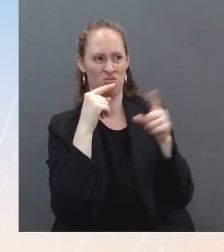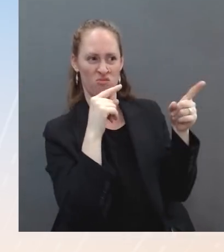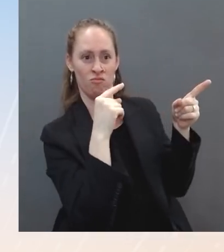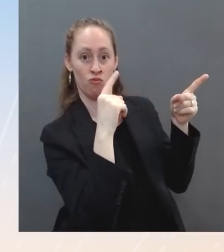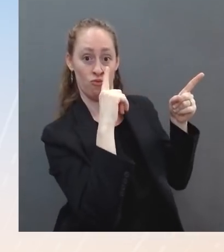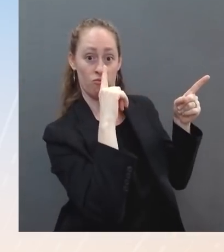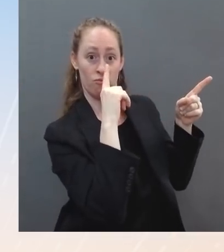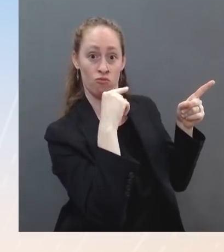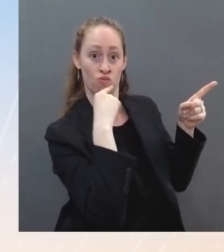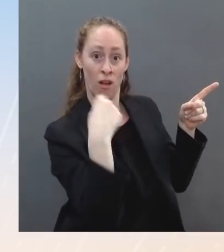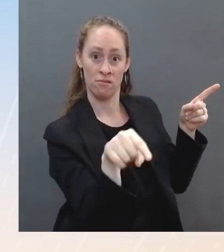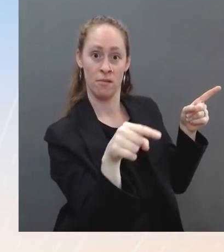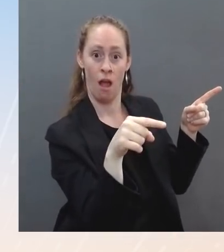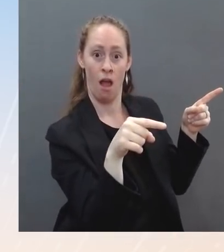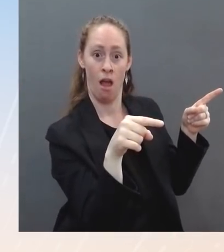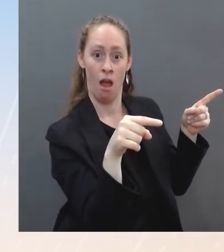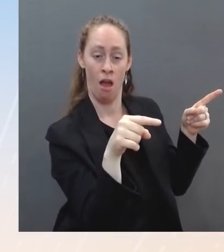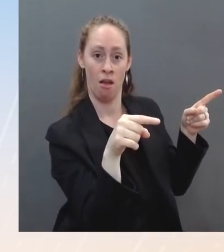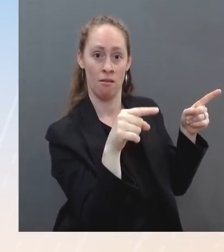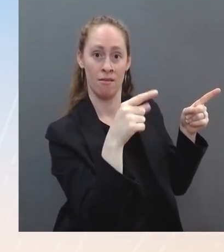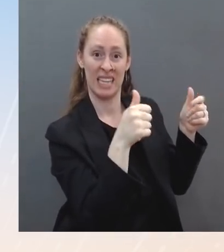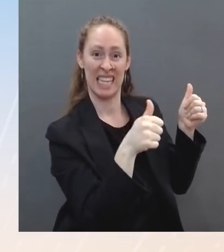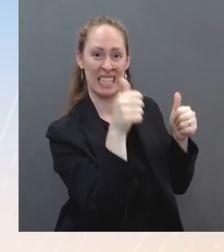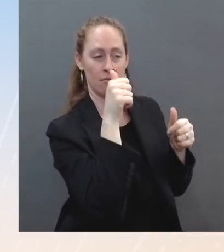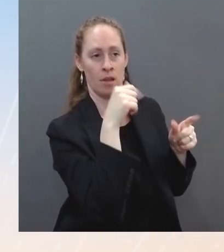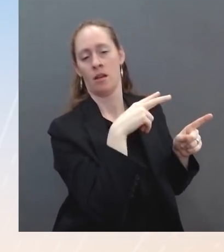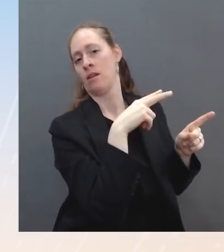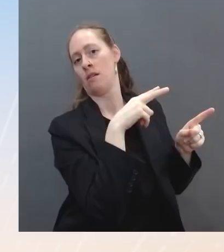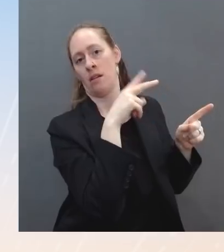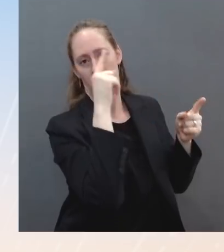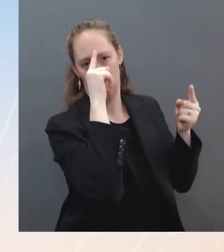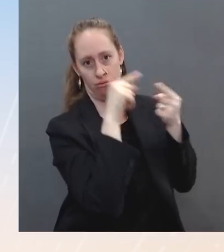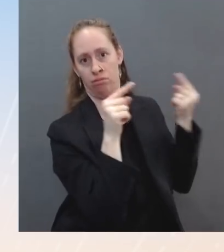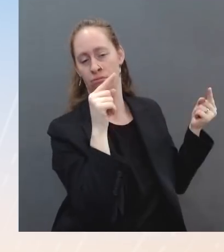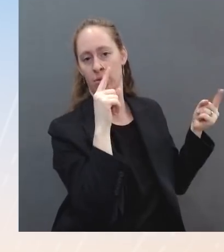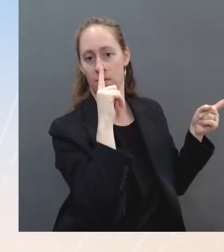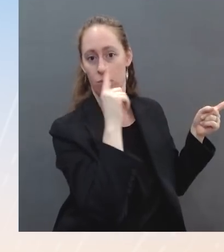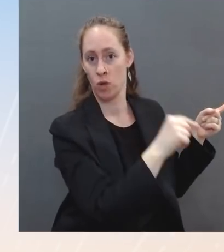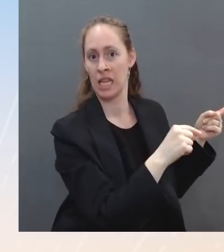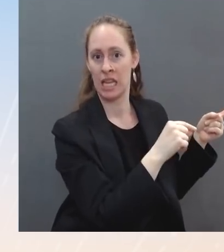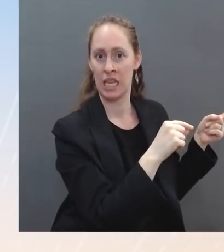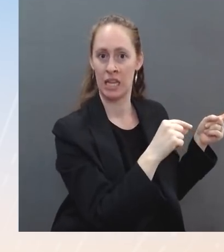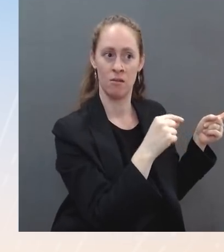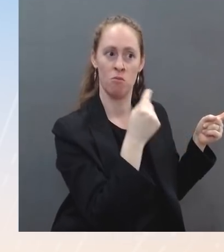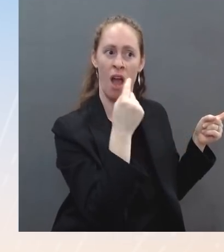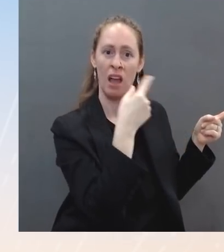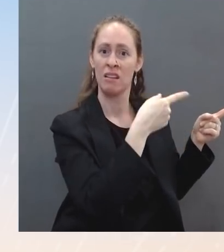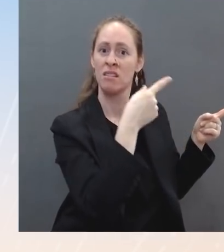by Russia's military underperformance. Is it your understanding that Putin is losing the support of some of his top officials?